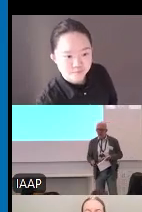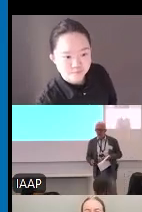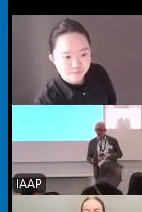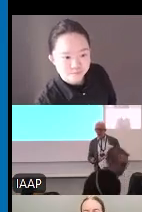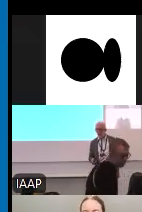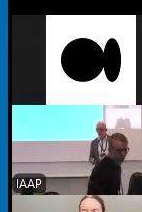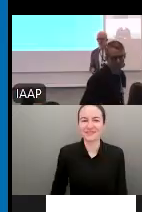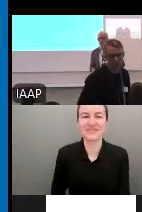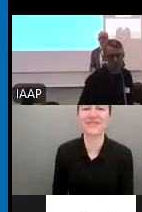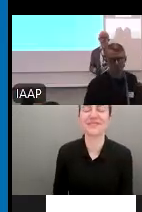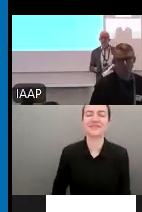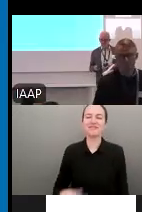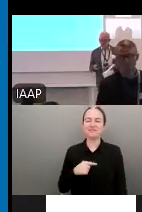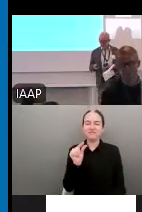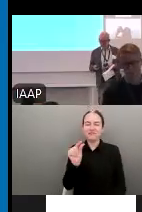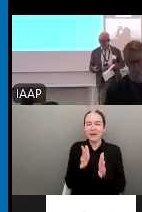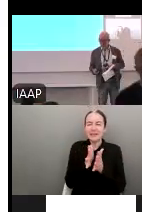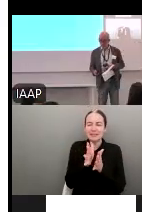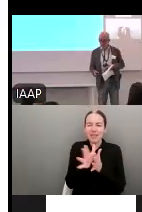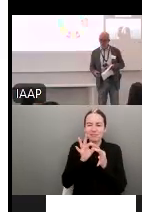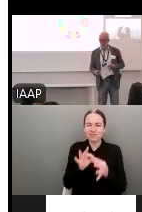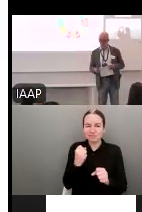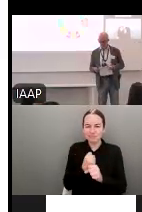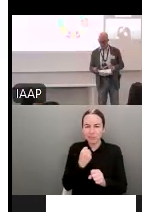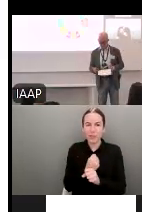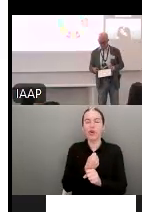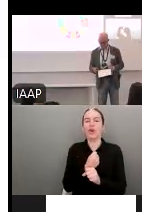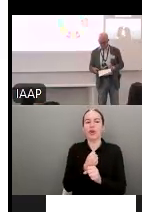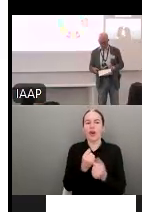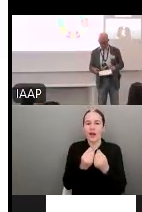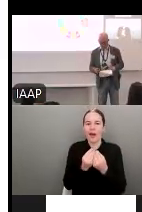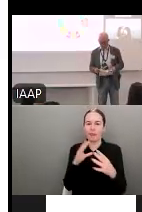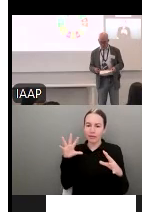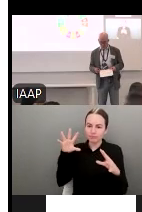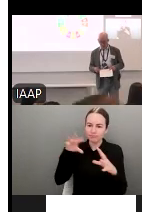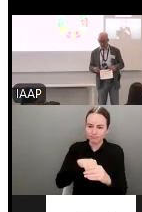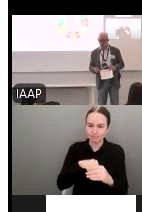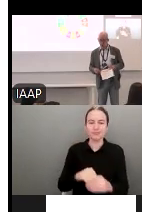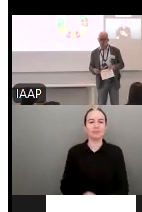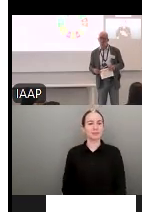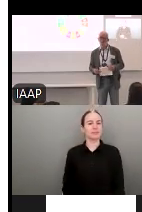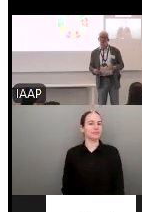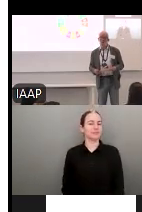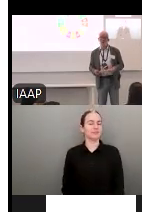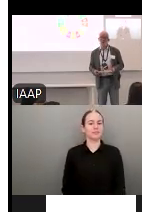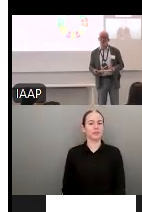...like our digital inclusion. It's important to know that, all our work,